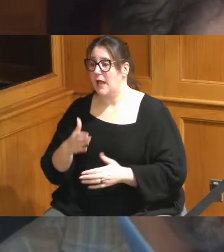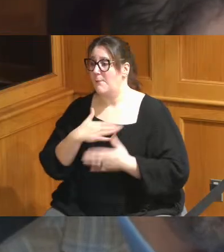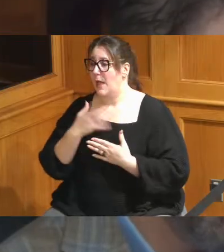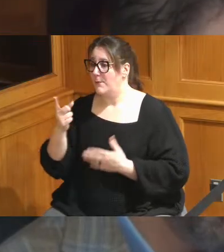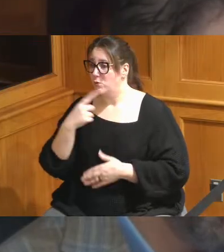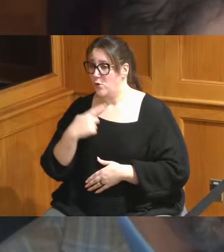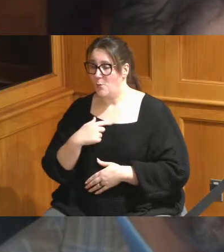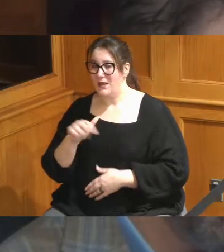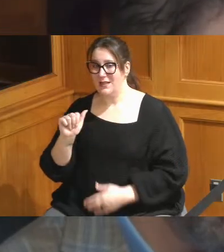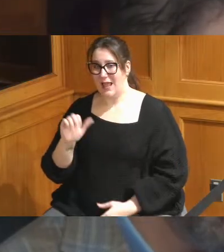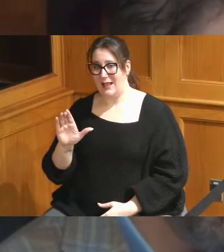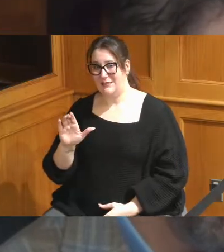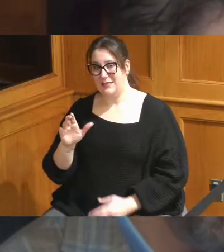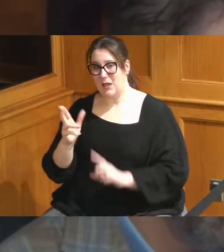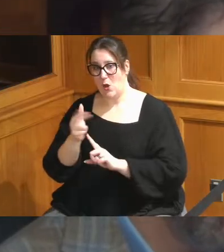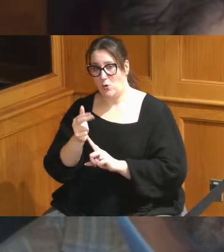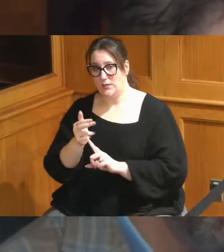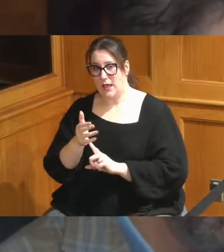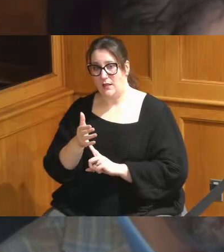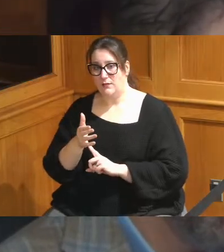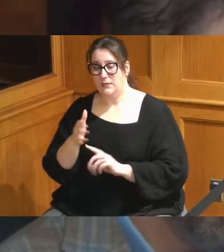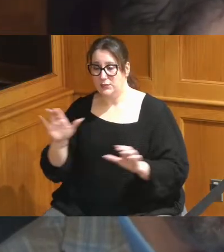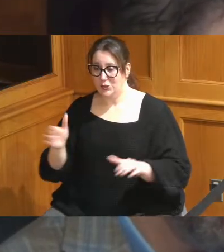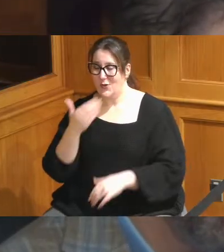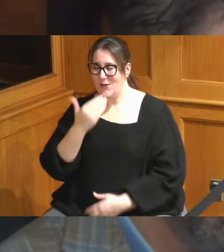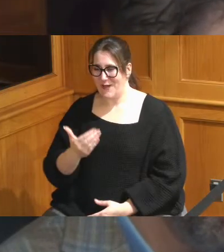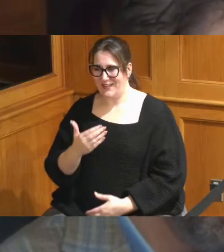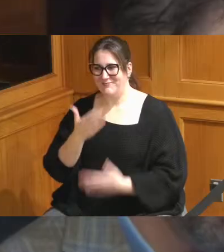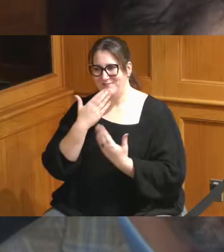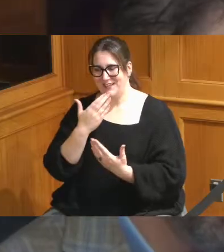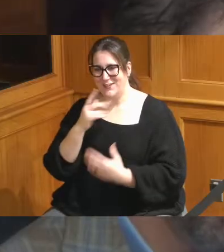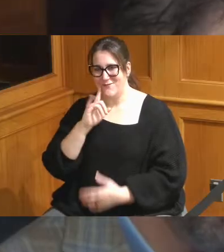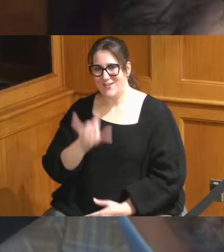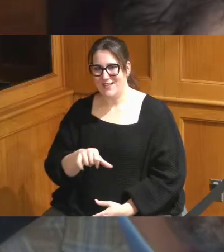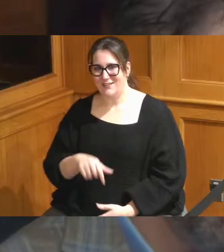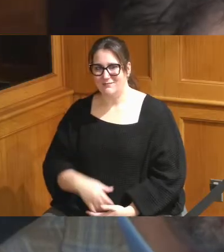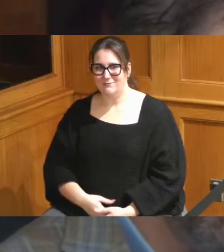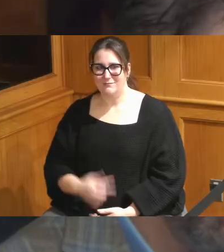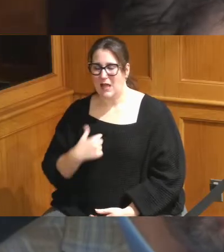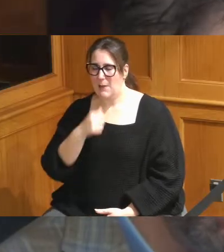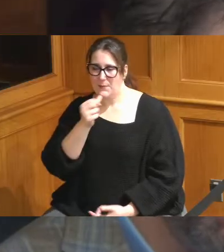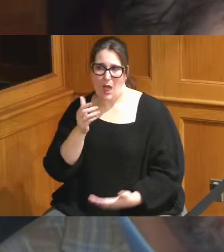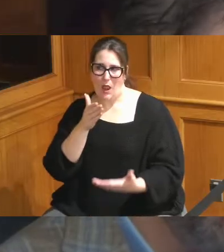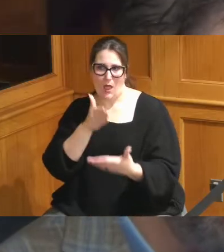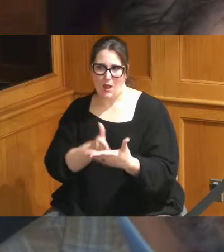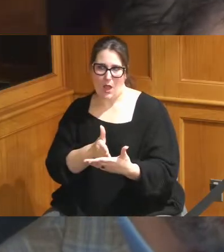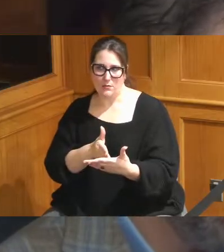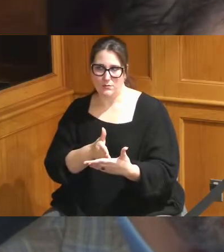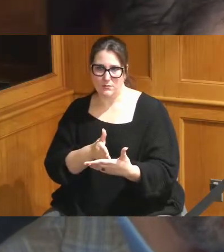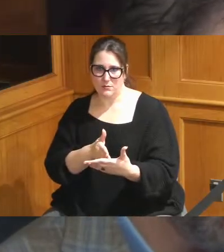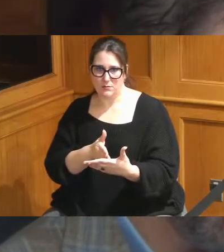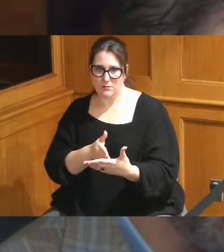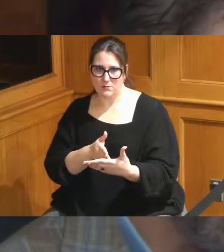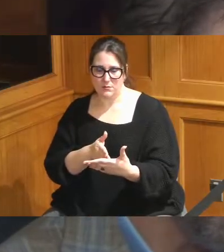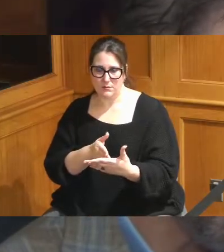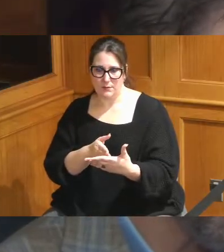the banks that we have right now is doing well. I wouldn't be against that because I do think that